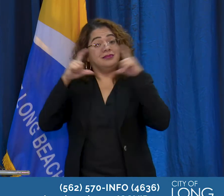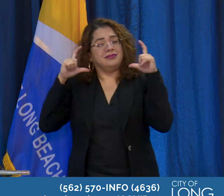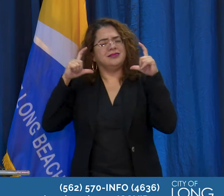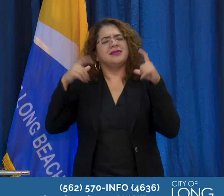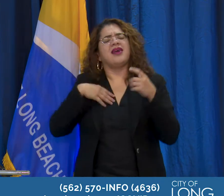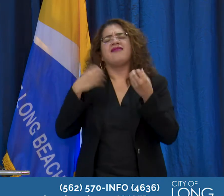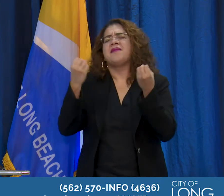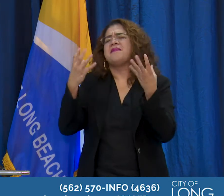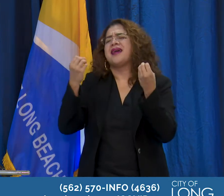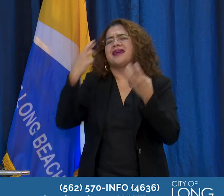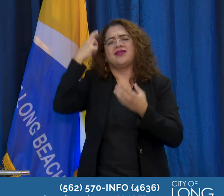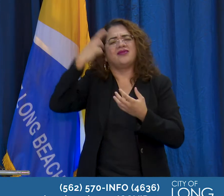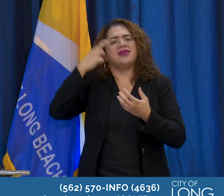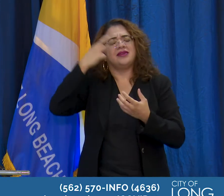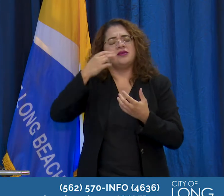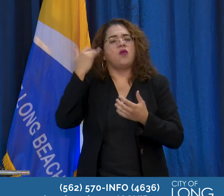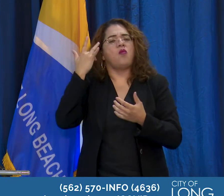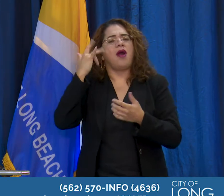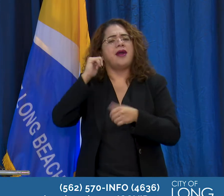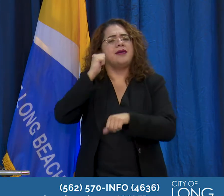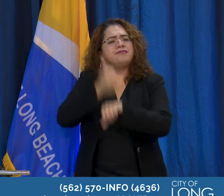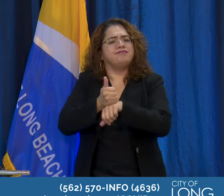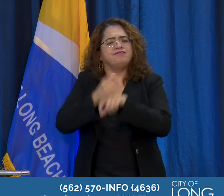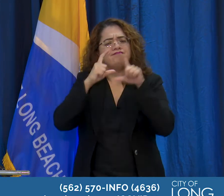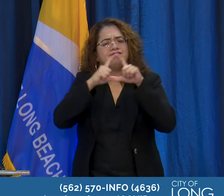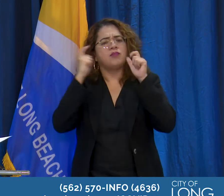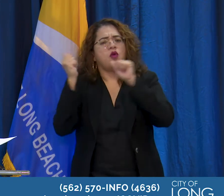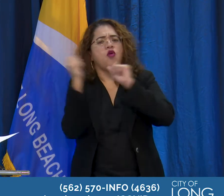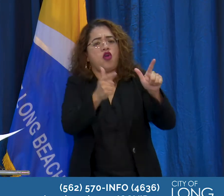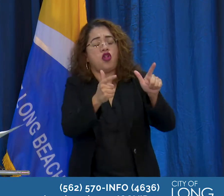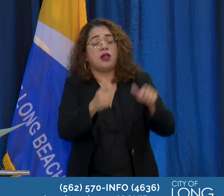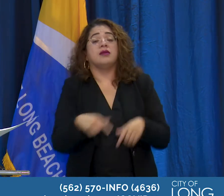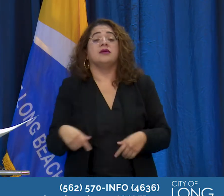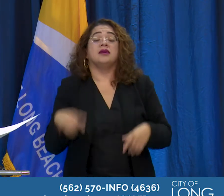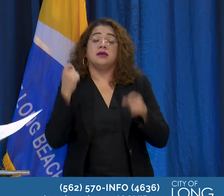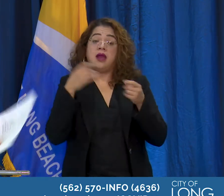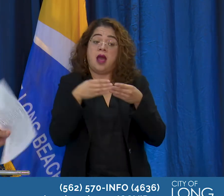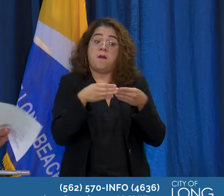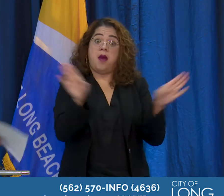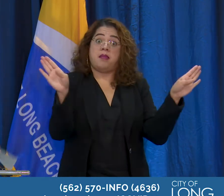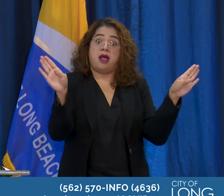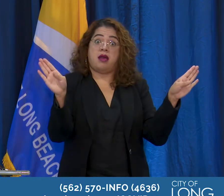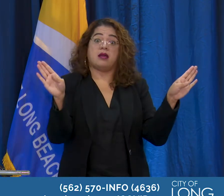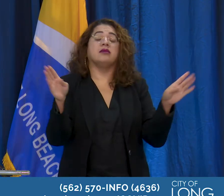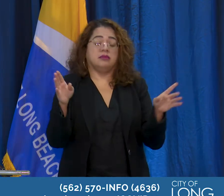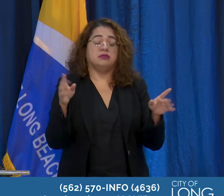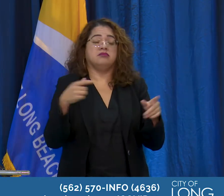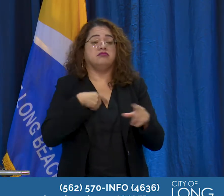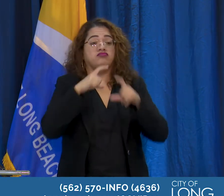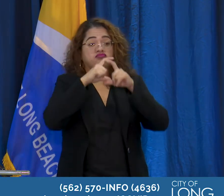that wearing a face covering while in public, not only protects others if you're infected,